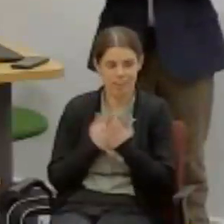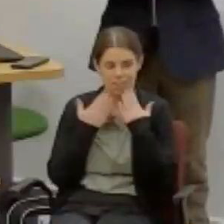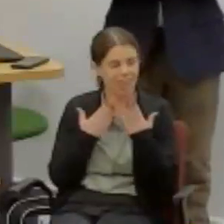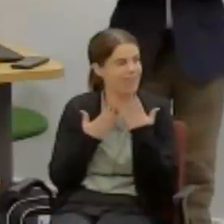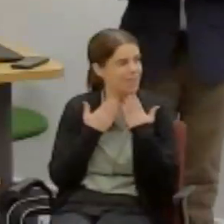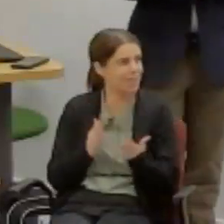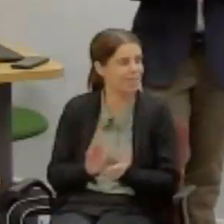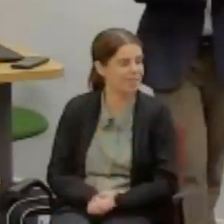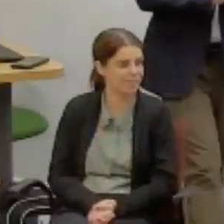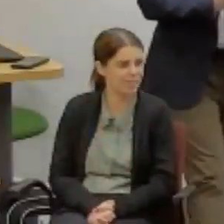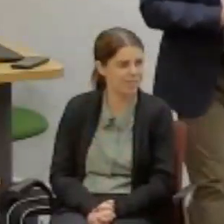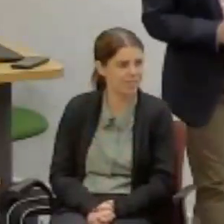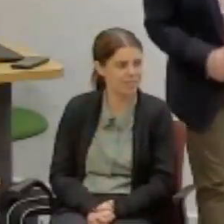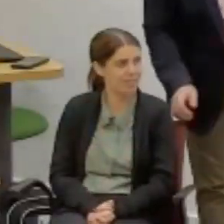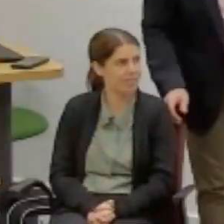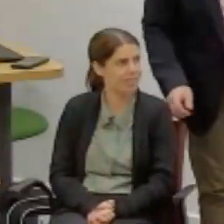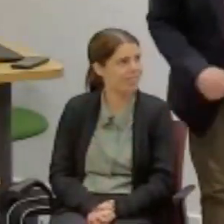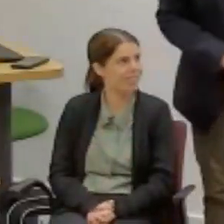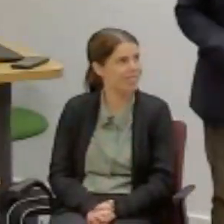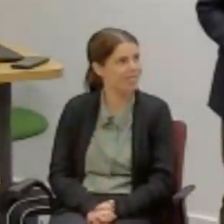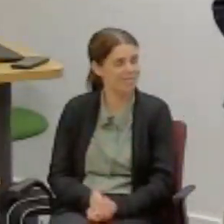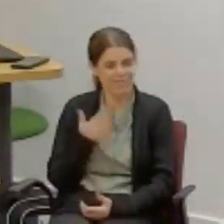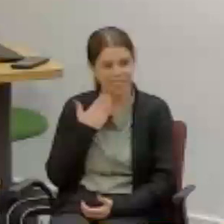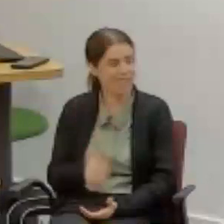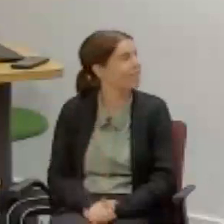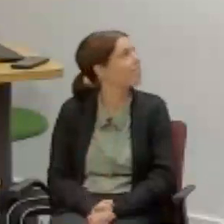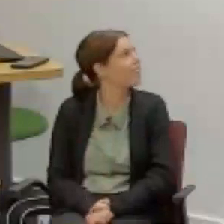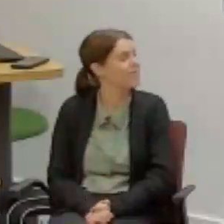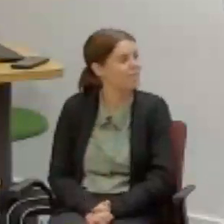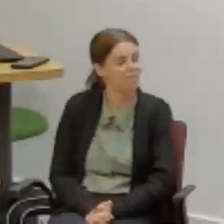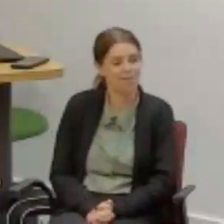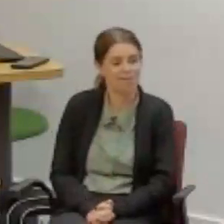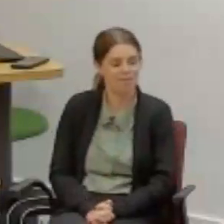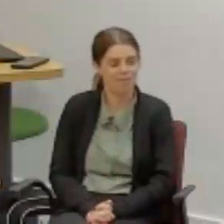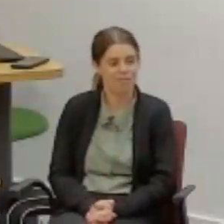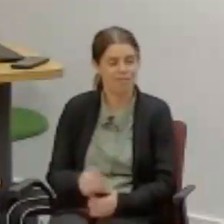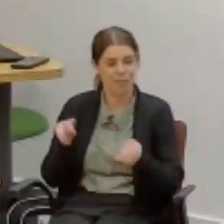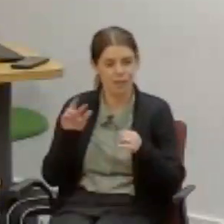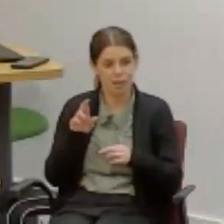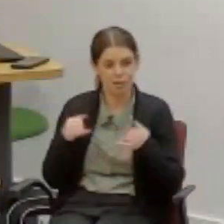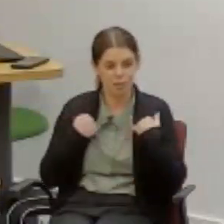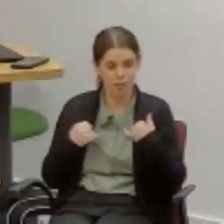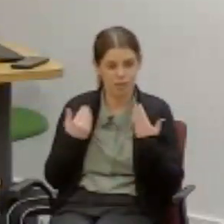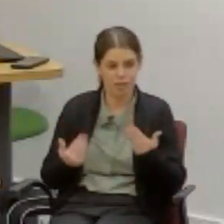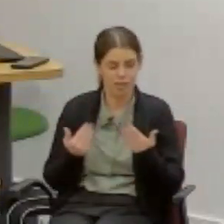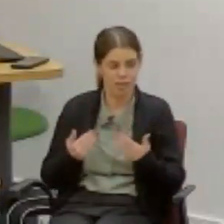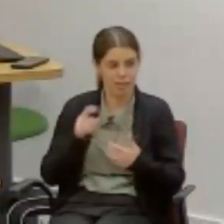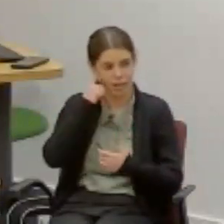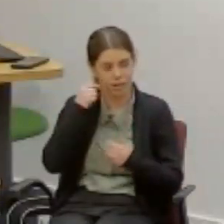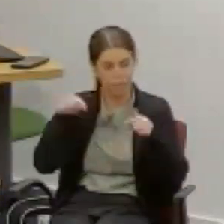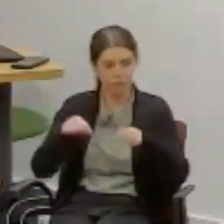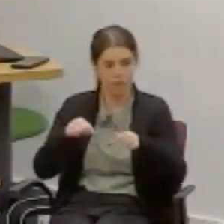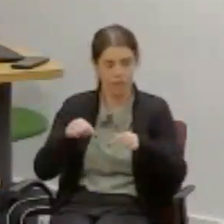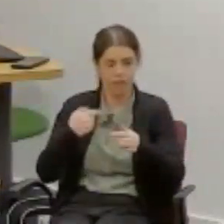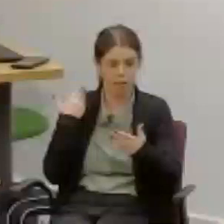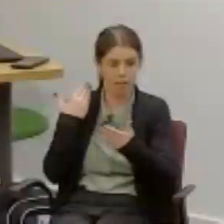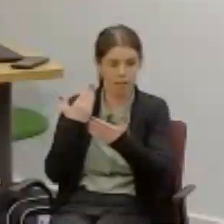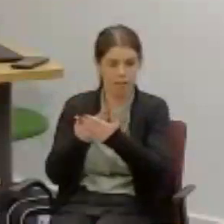I am sorry we didn’t get through all the questions we will be here all the questions